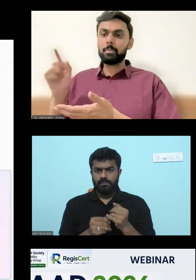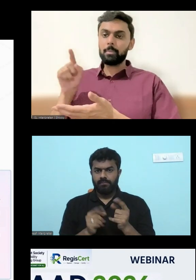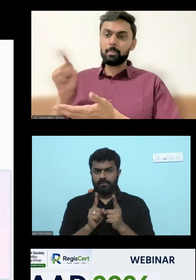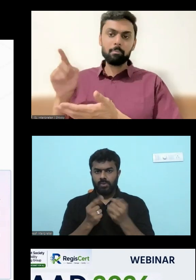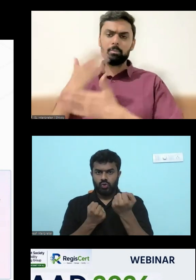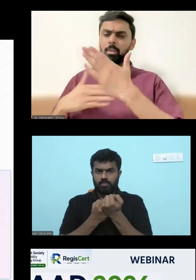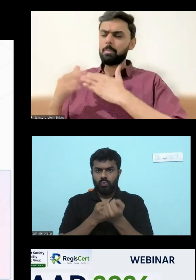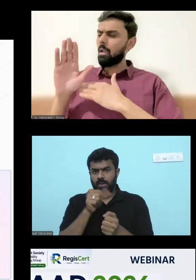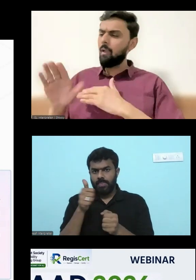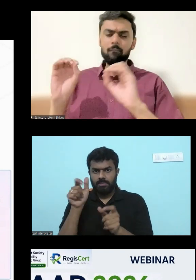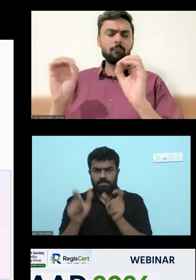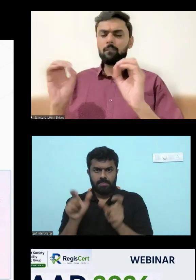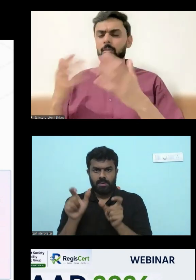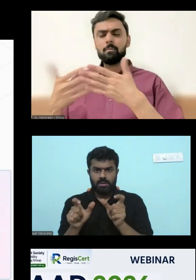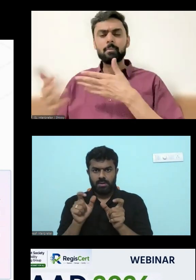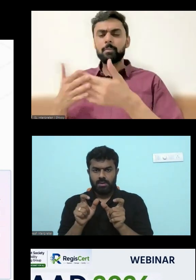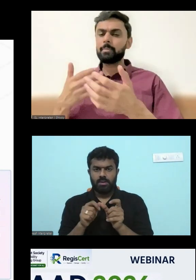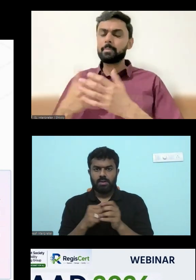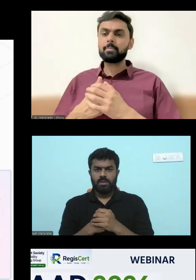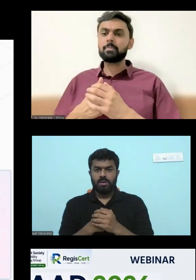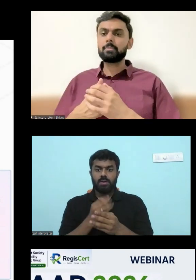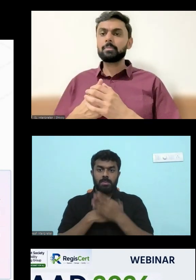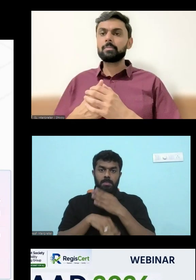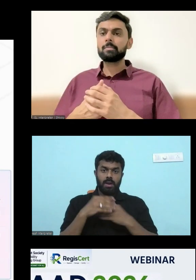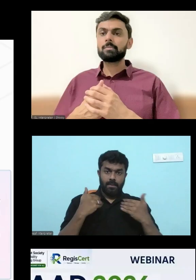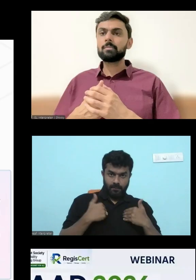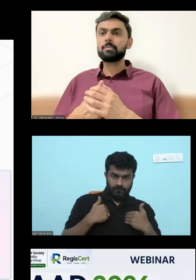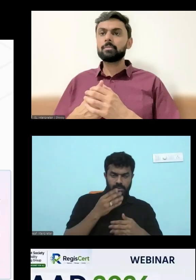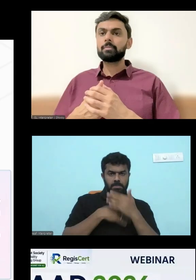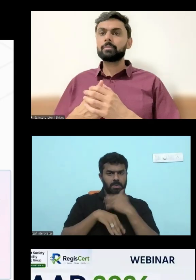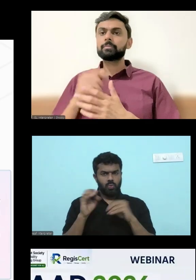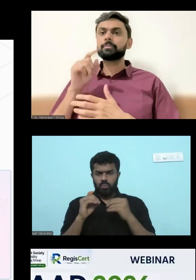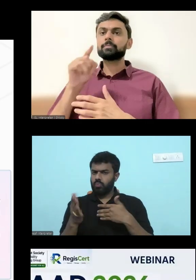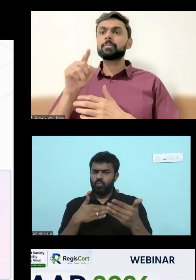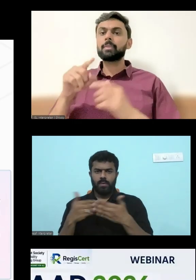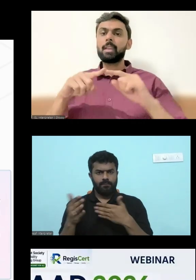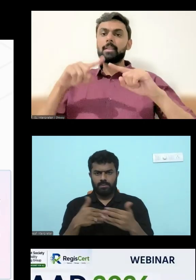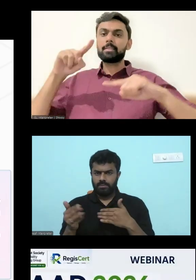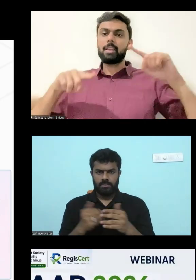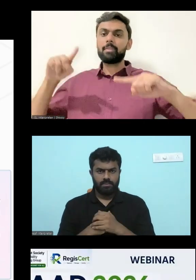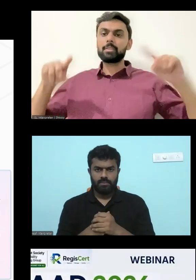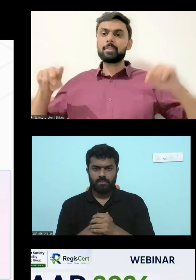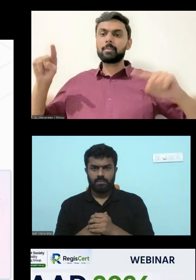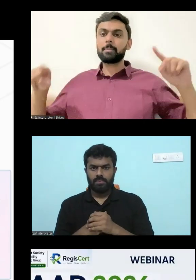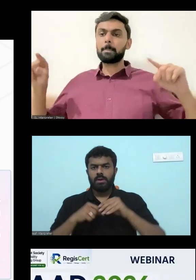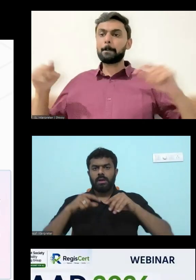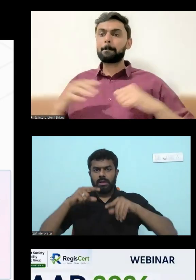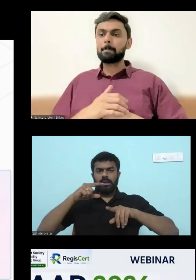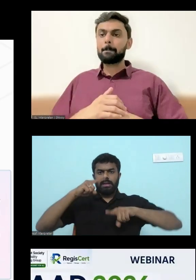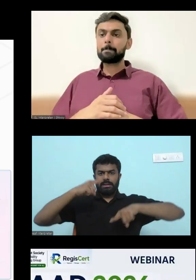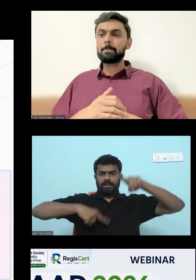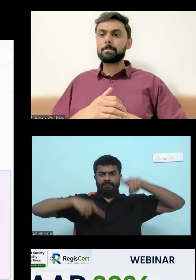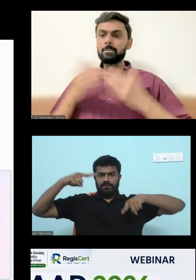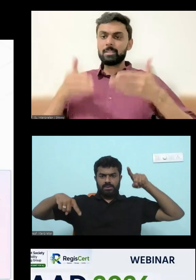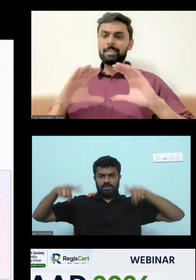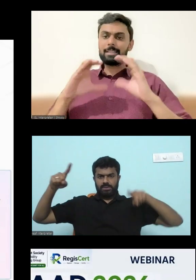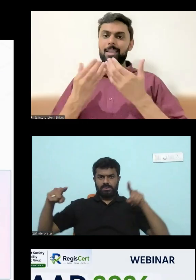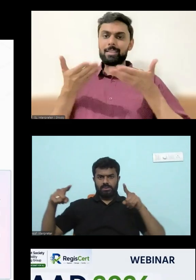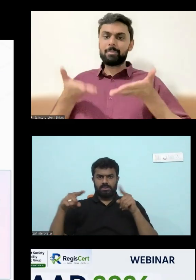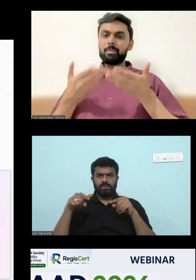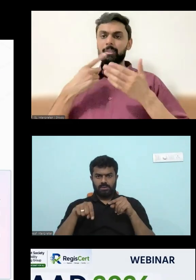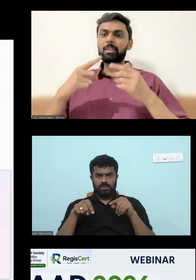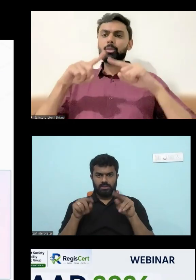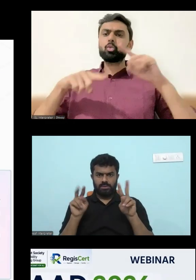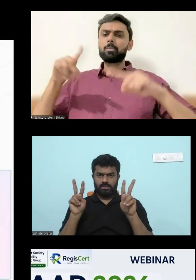So it is defined as the diversity in the contemporary classroom which I am doing my